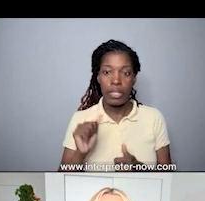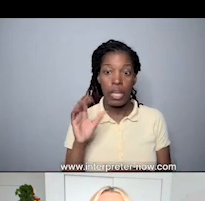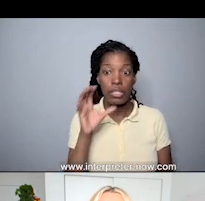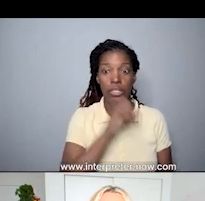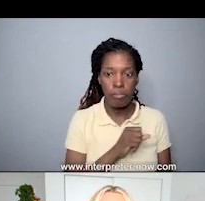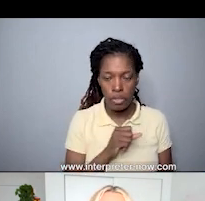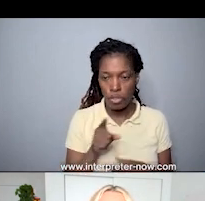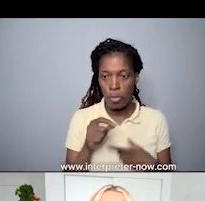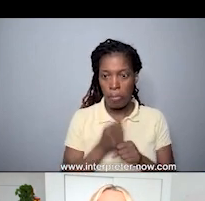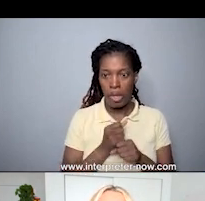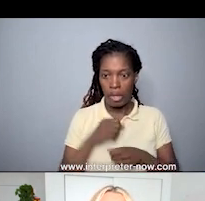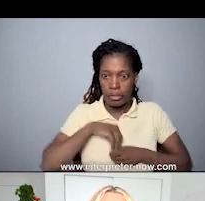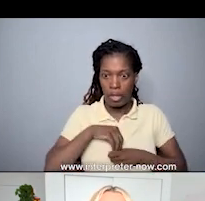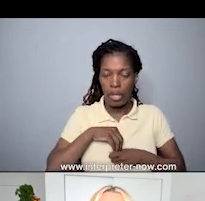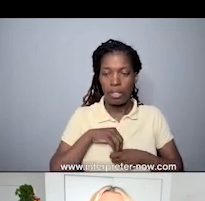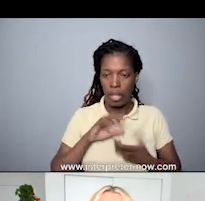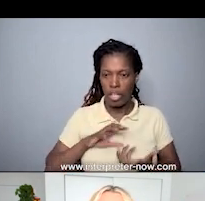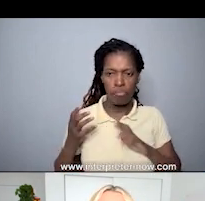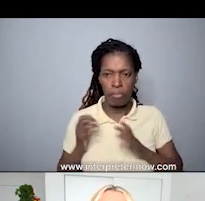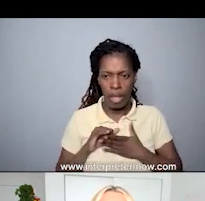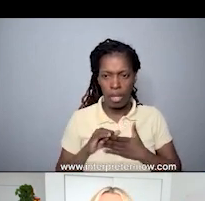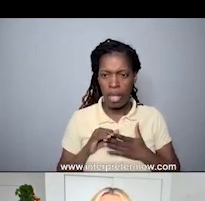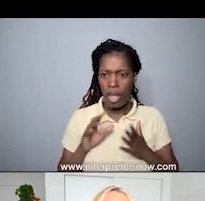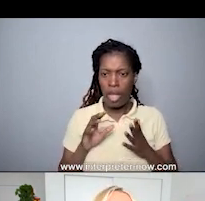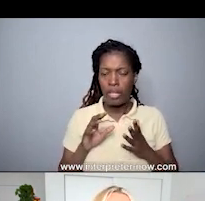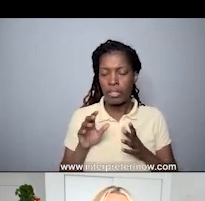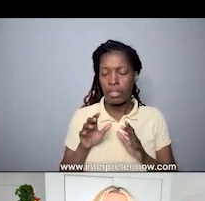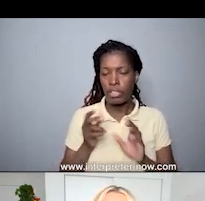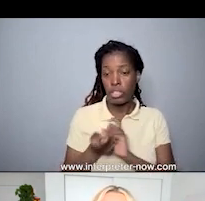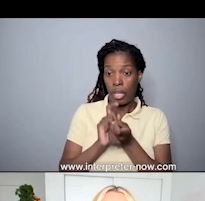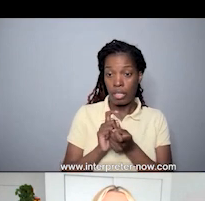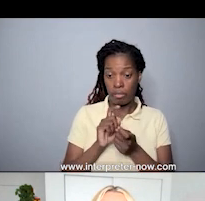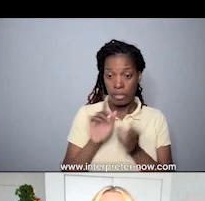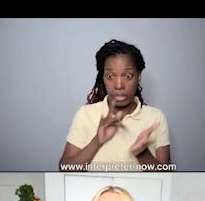Really be aware of any assumptions that you're making, interrupt those assumptions in yourself,